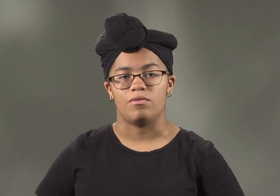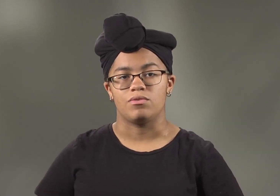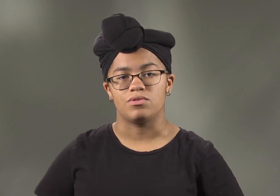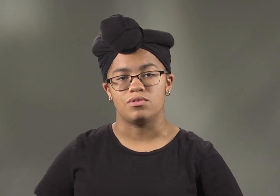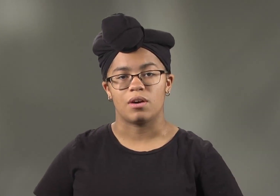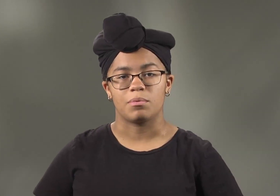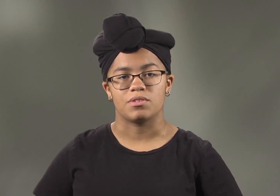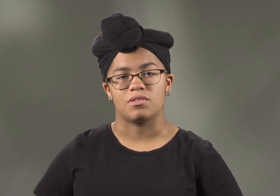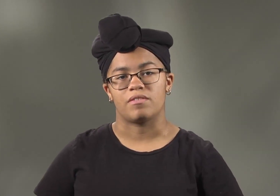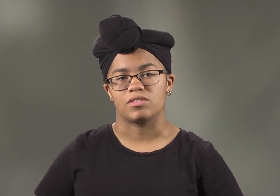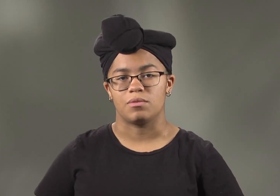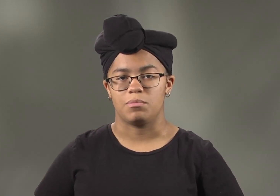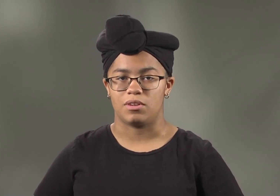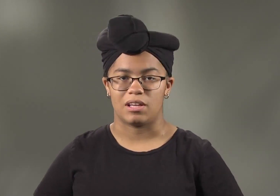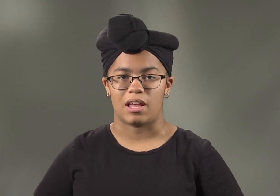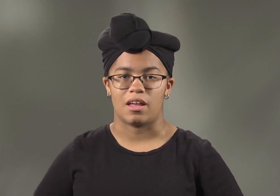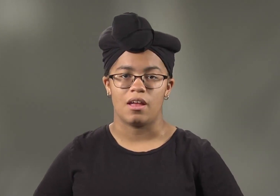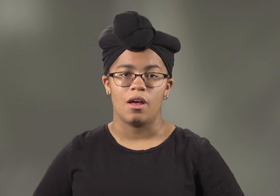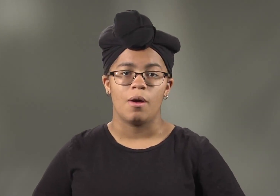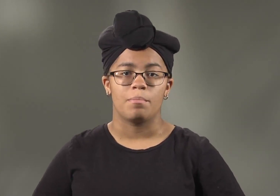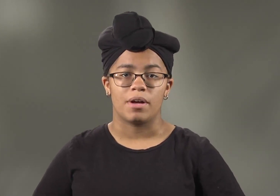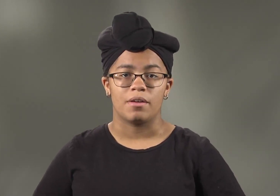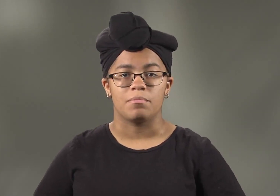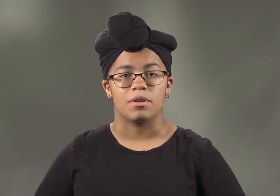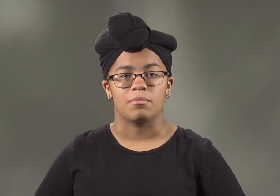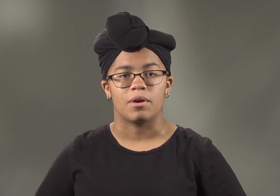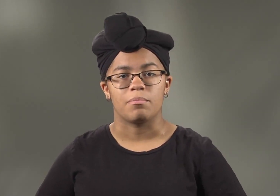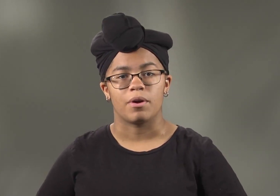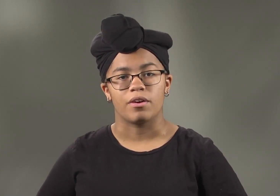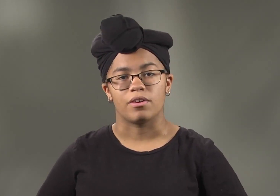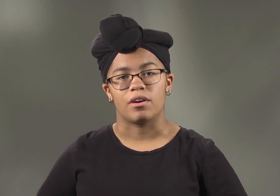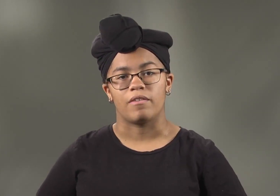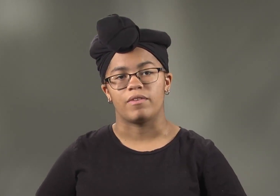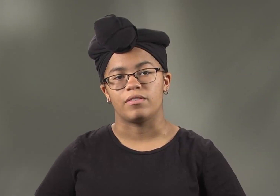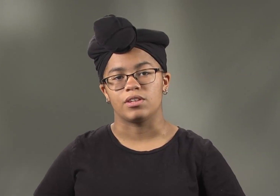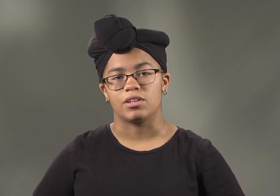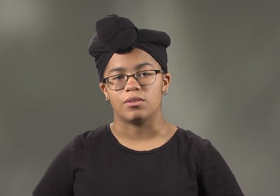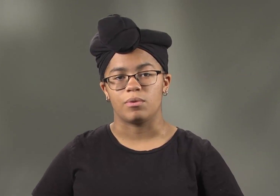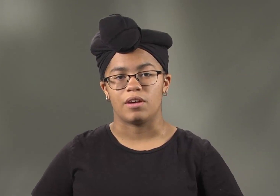if you do doubles you have to communicate, but me and my partner have found a good way